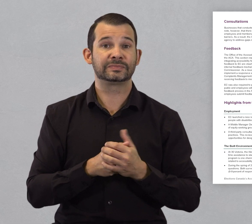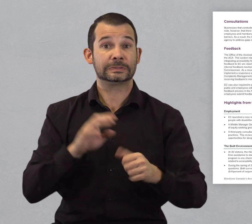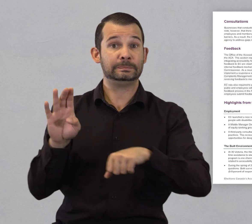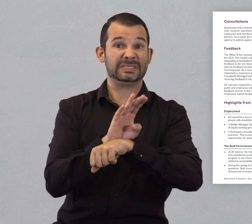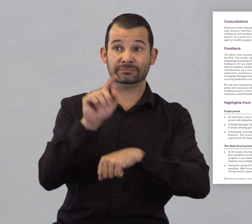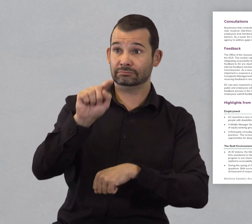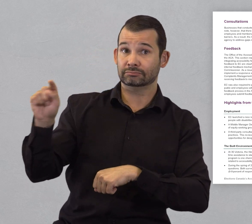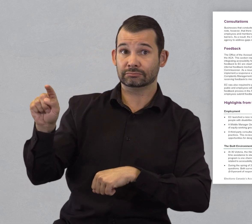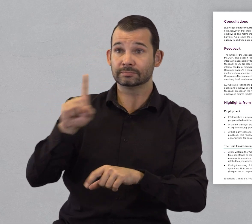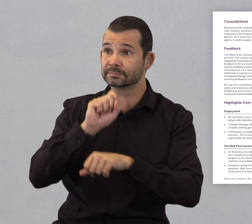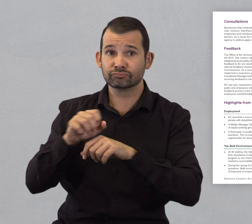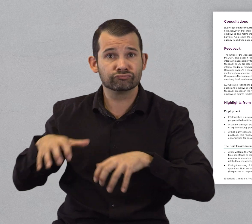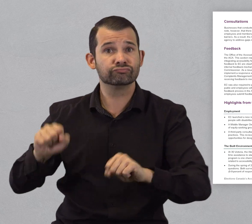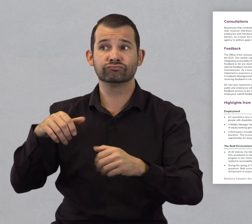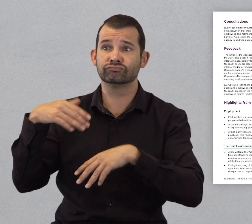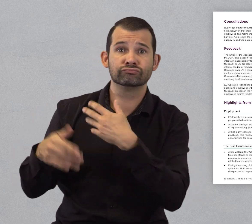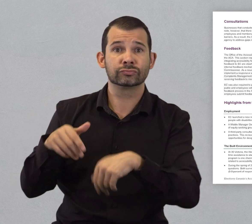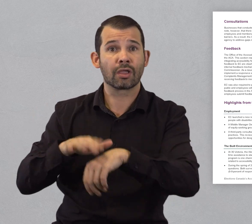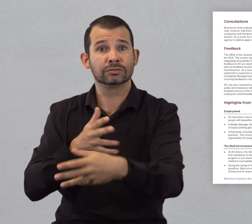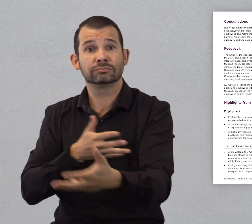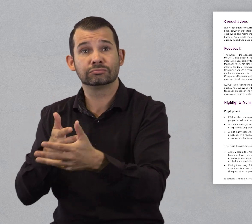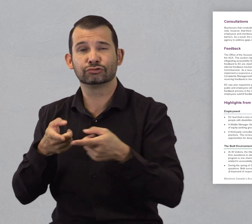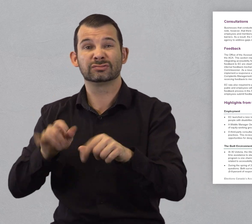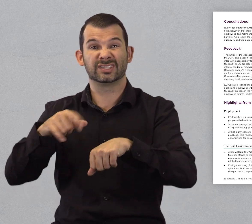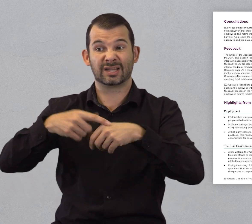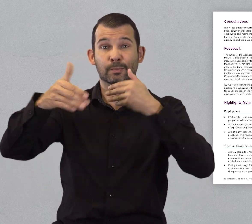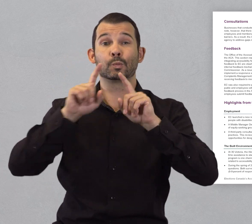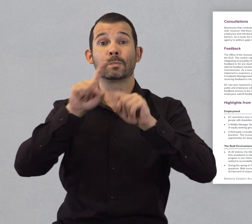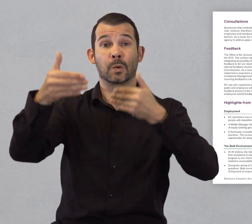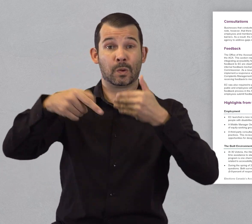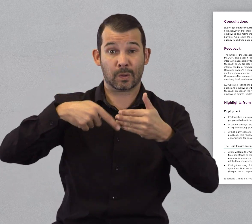Businesses that conducted consultations over the reporting period included them